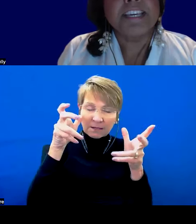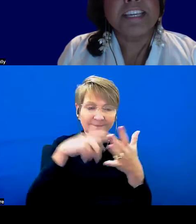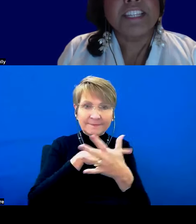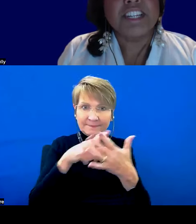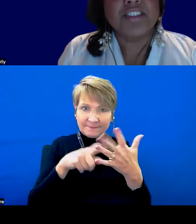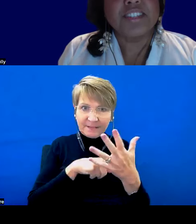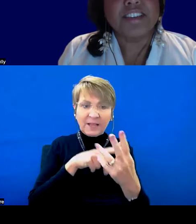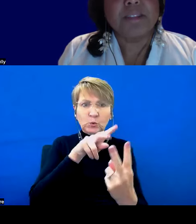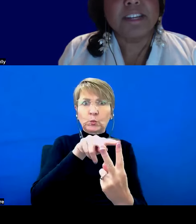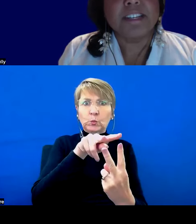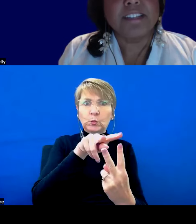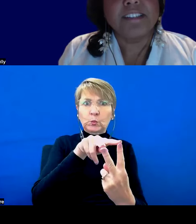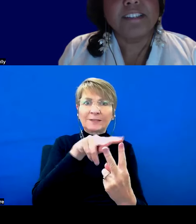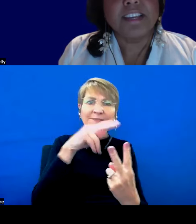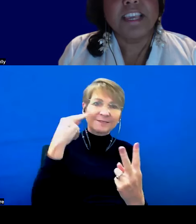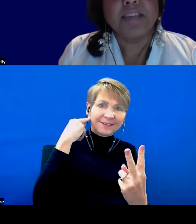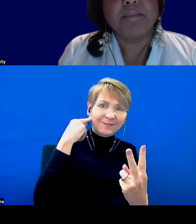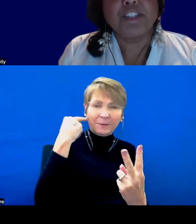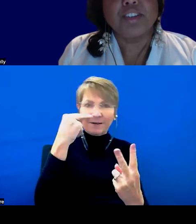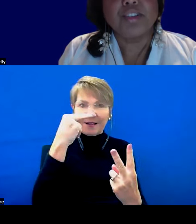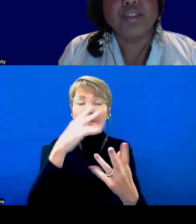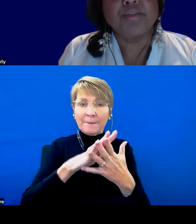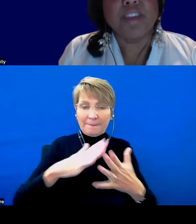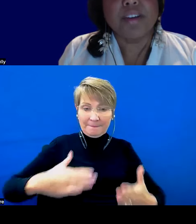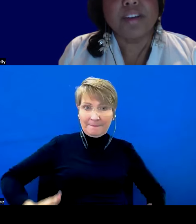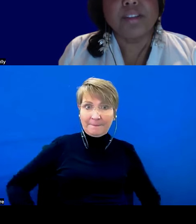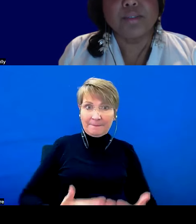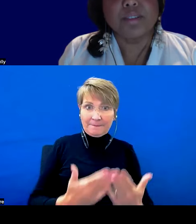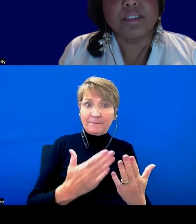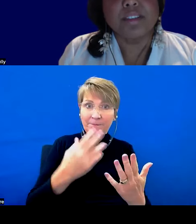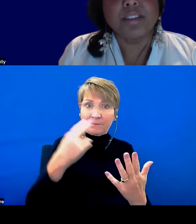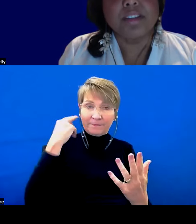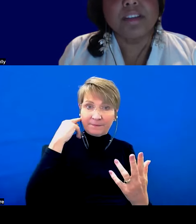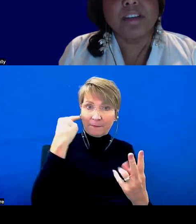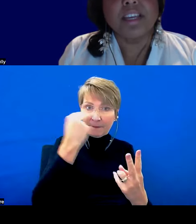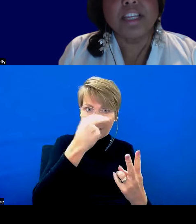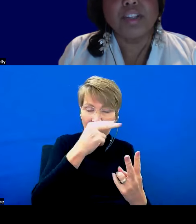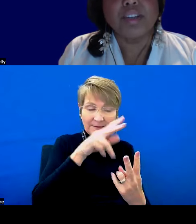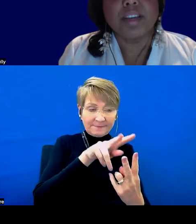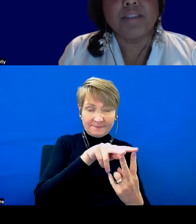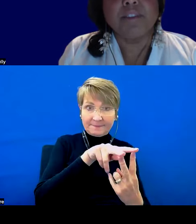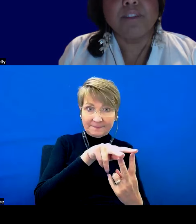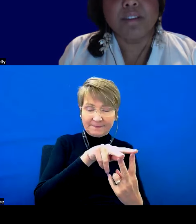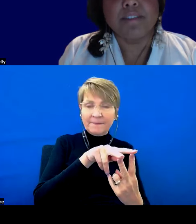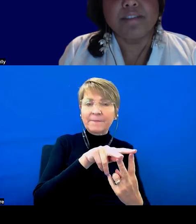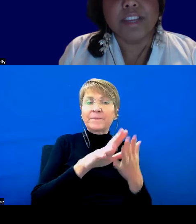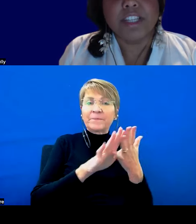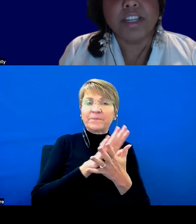Congenital deafblindness can be due to various causes including viral infection